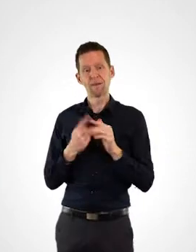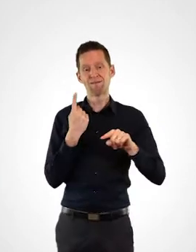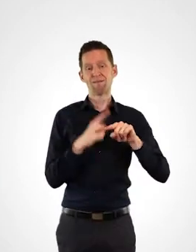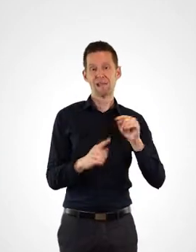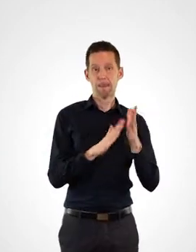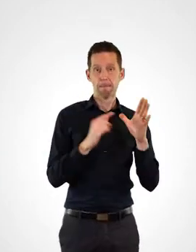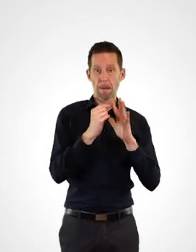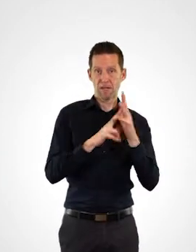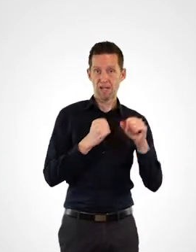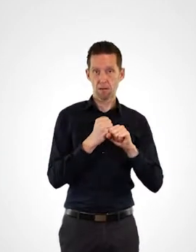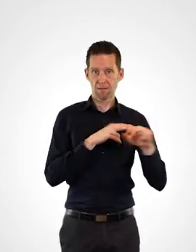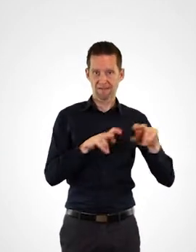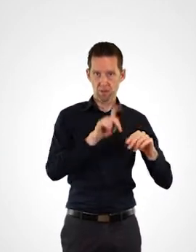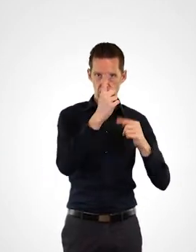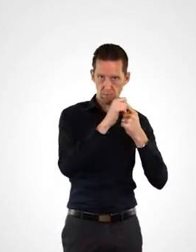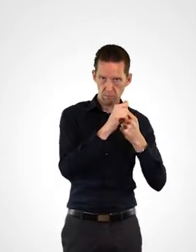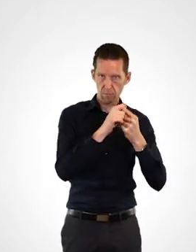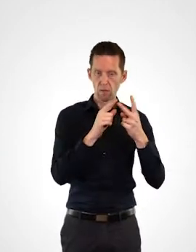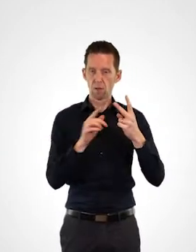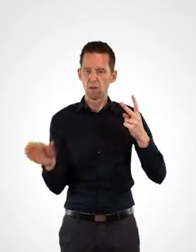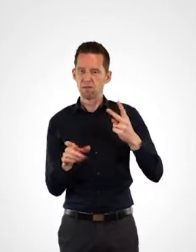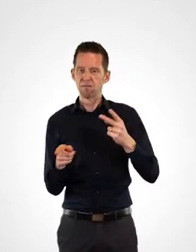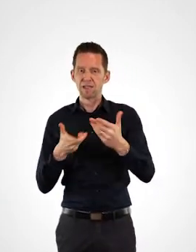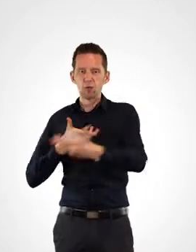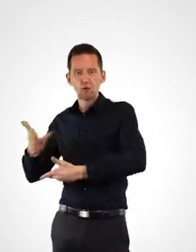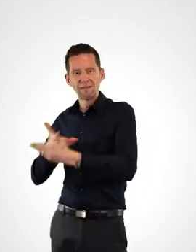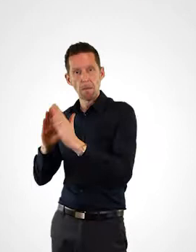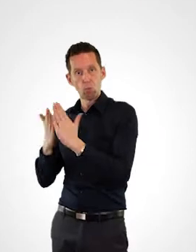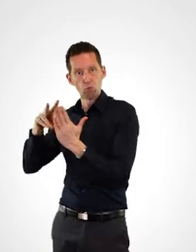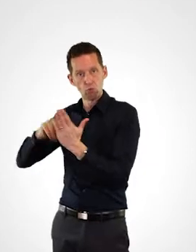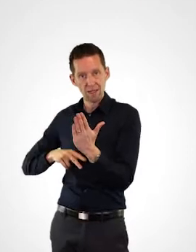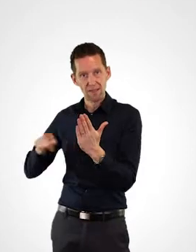with a fast-mapping activity, include interactive book reading